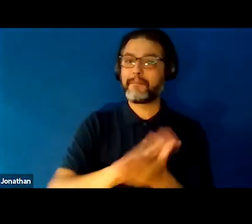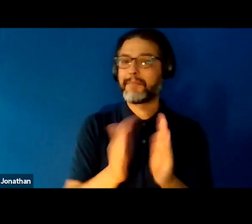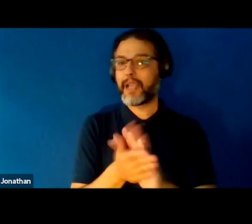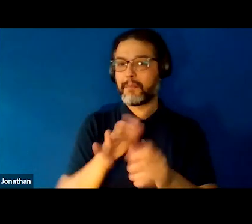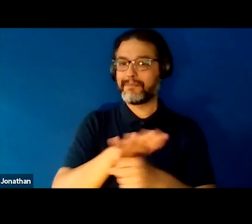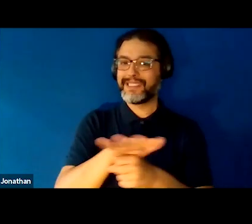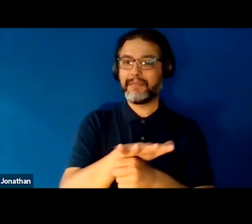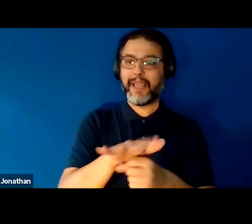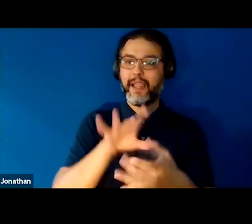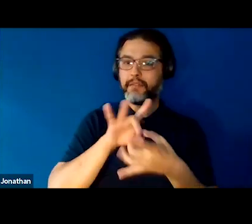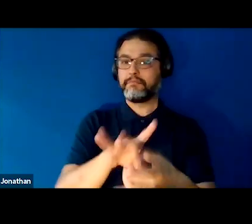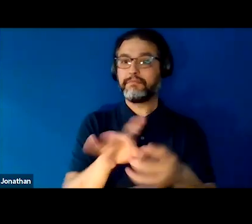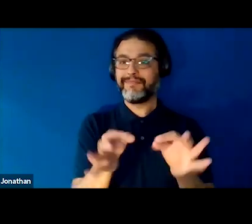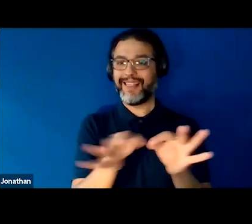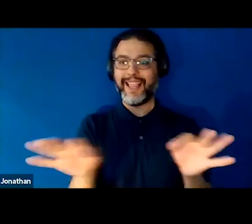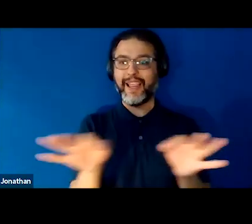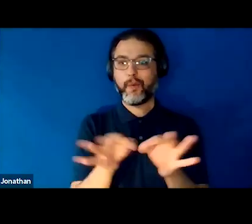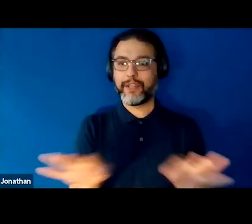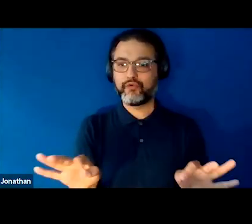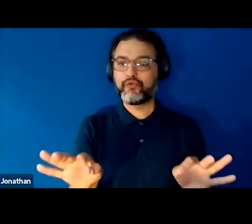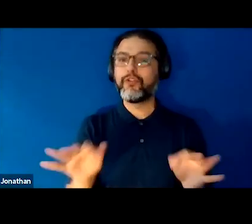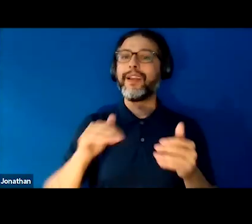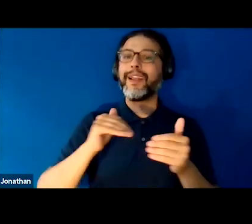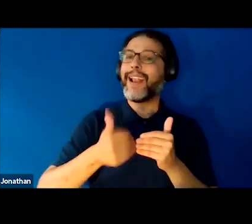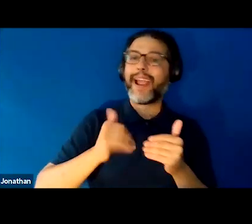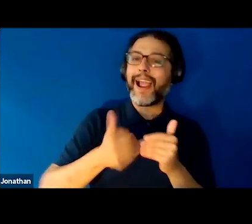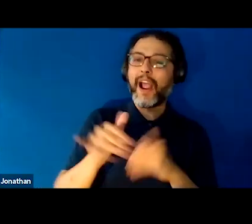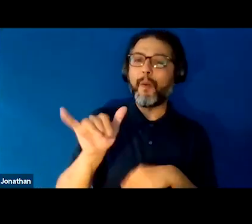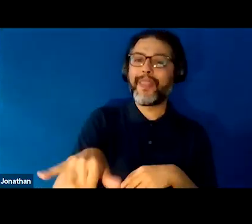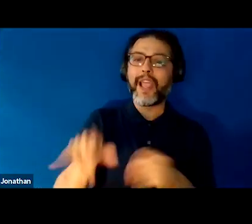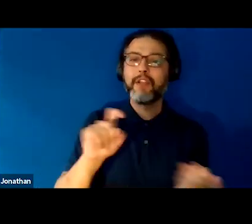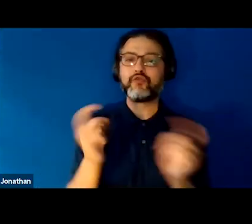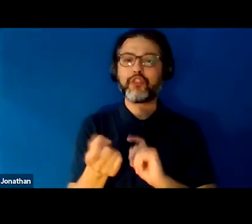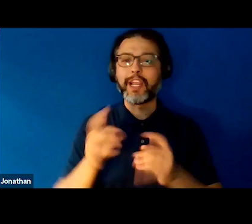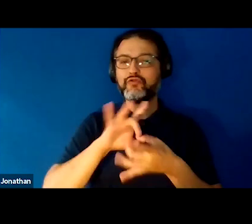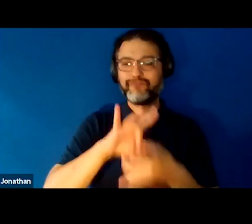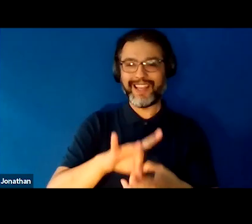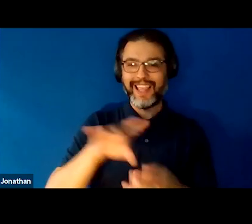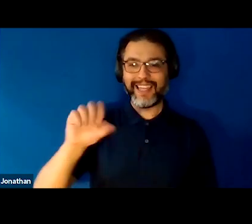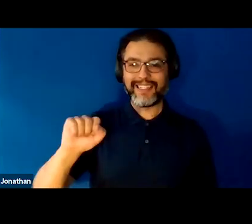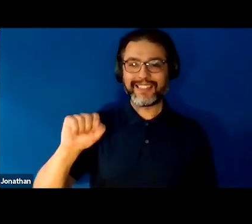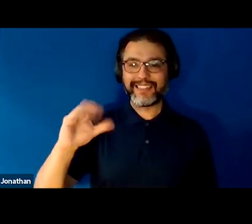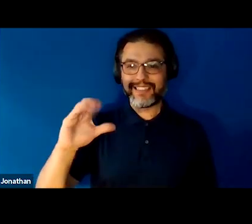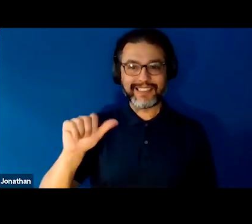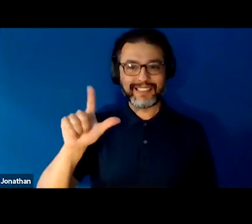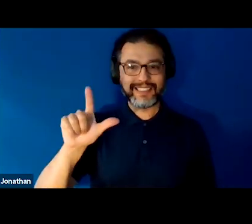And then, how does that actually change, relative to the scale of: the human body, accessibility,